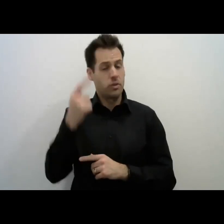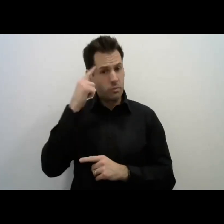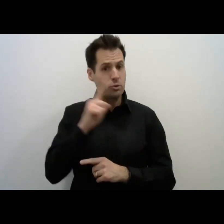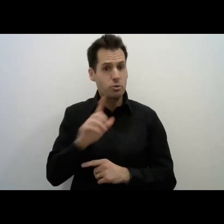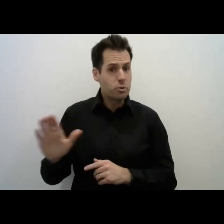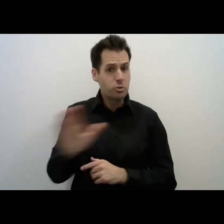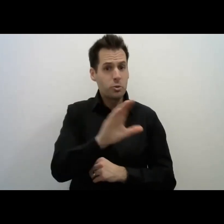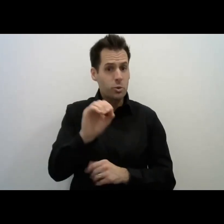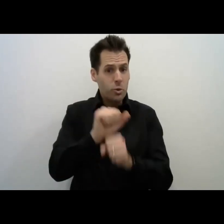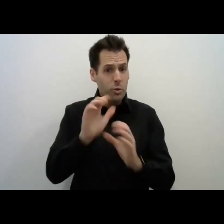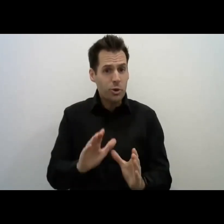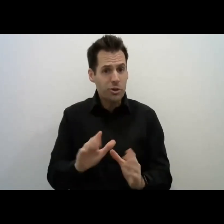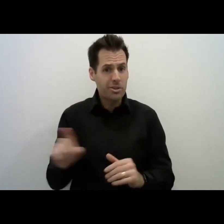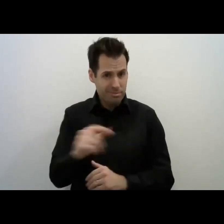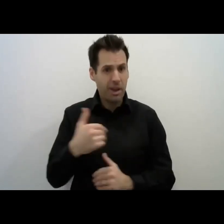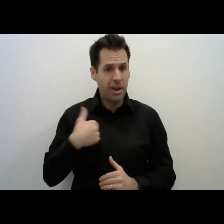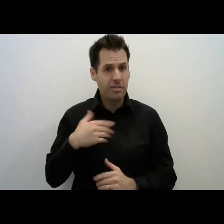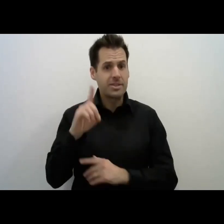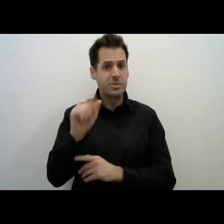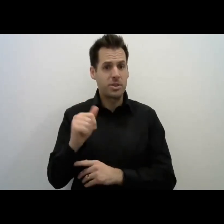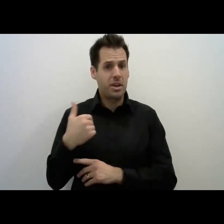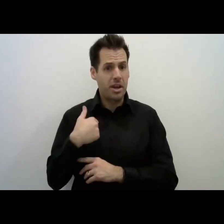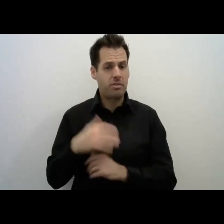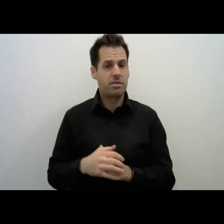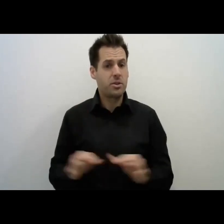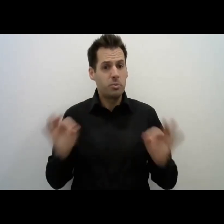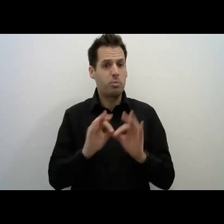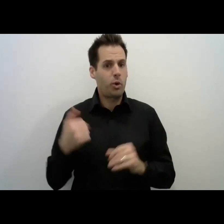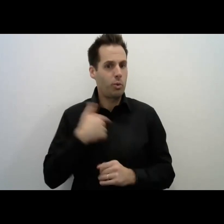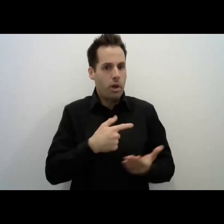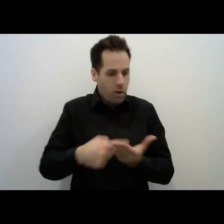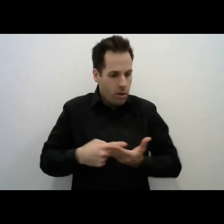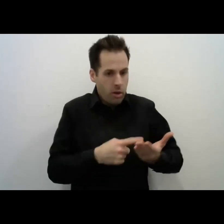um start there start involving people in a conversation about what barriers do people